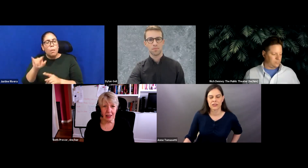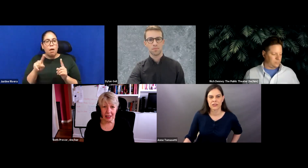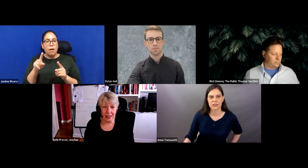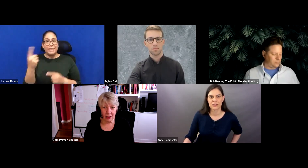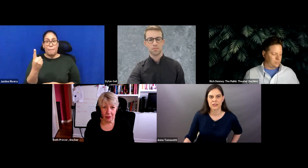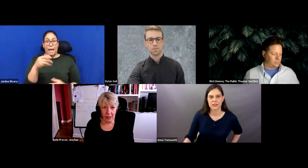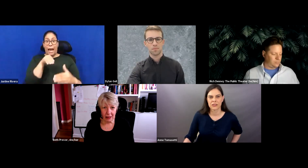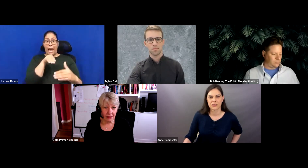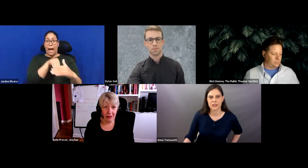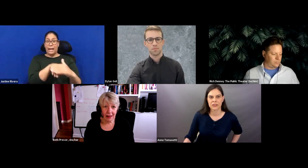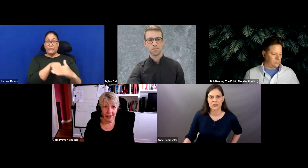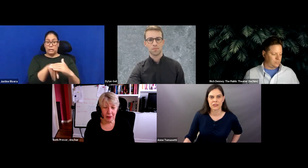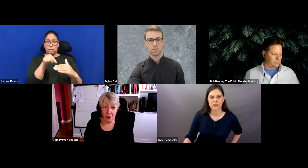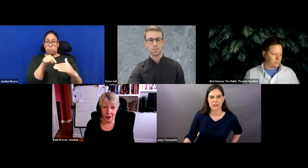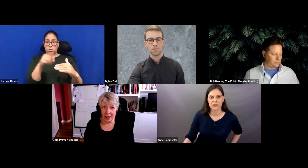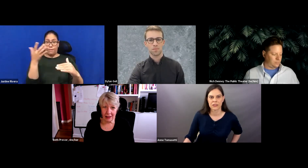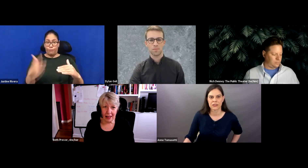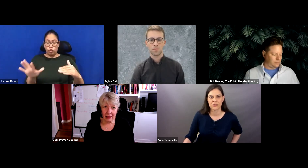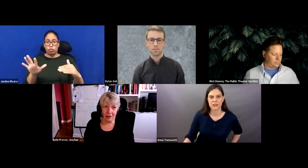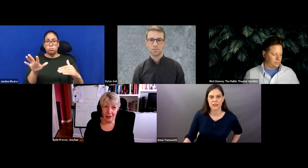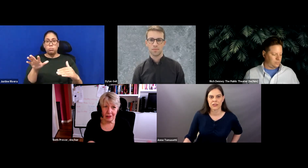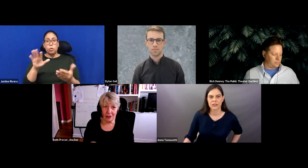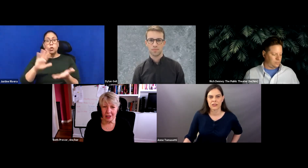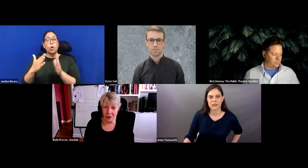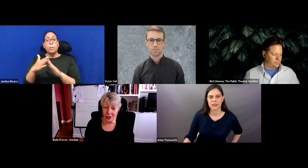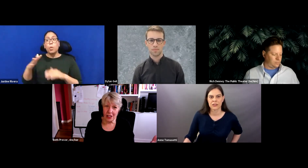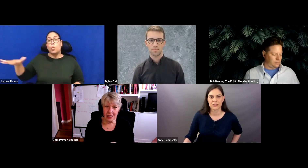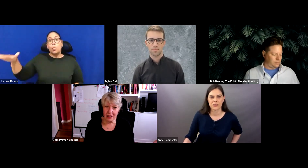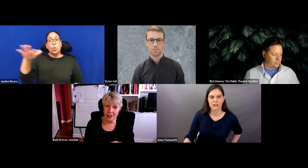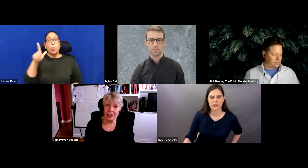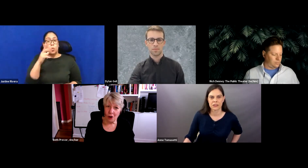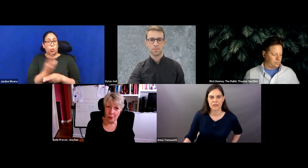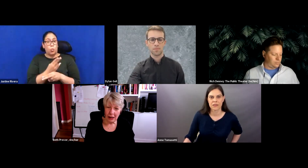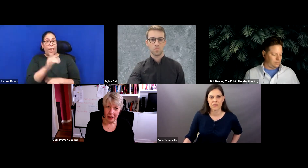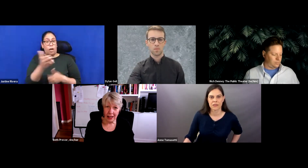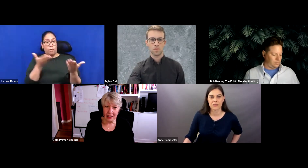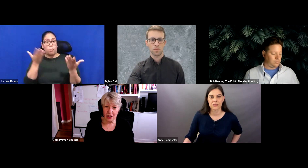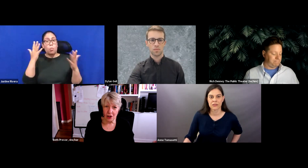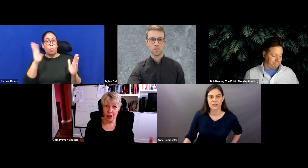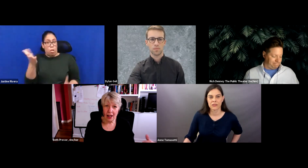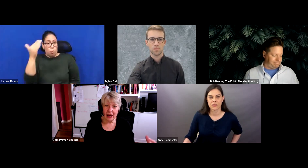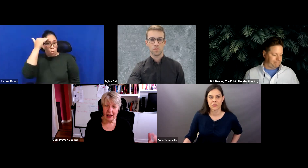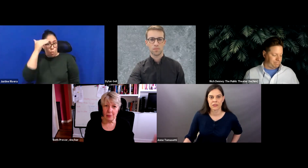doesn't necessarily mean the community that uses those services is going to know about it. And so that kind of